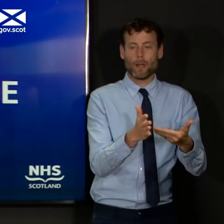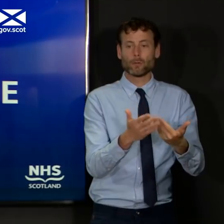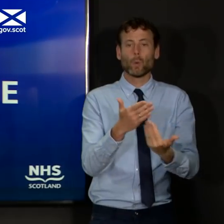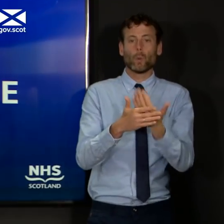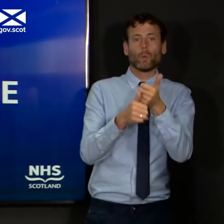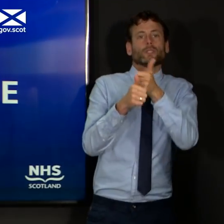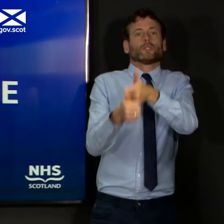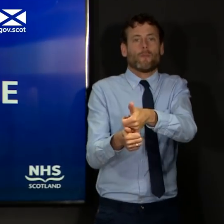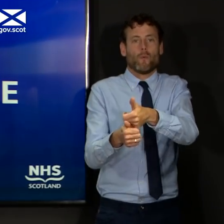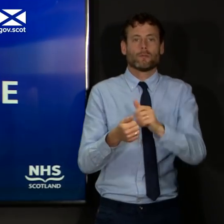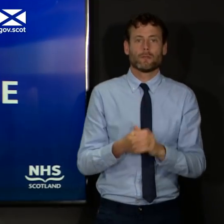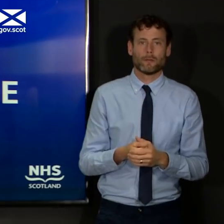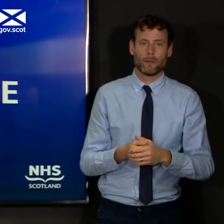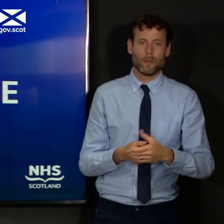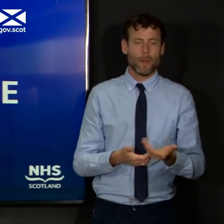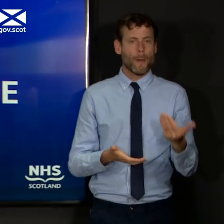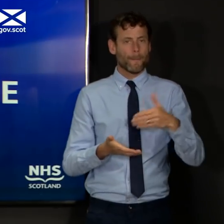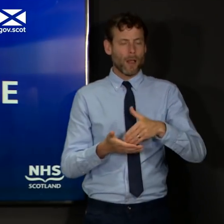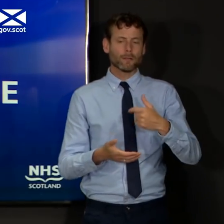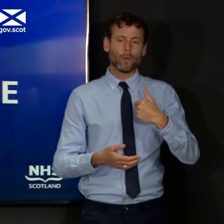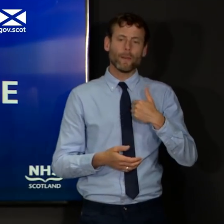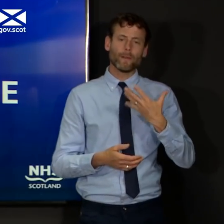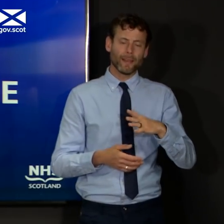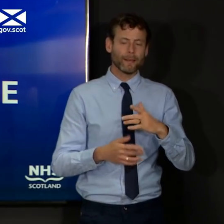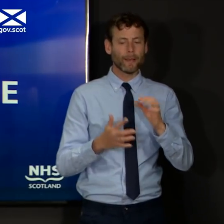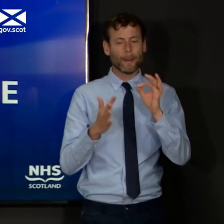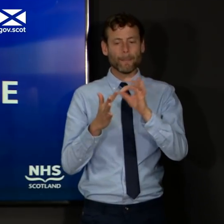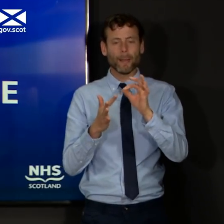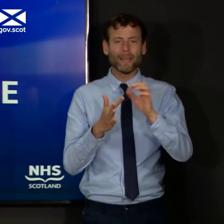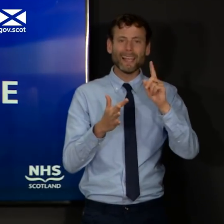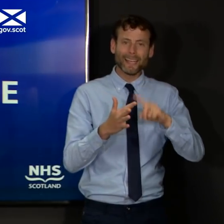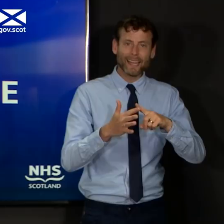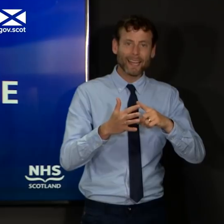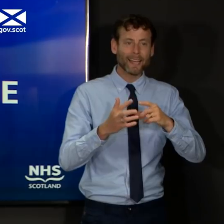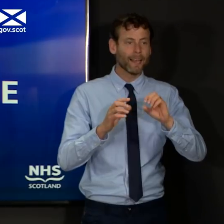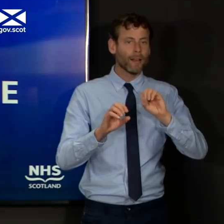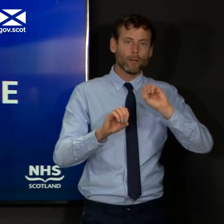in place some additional support in terms of PPE, for example, for personal assistance